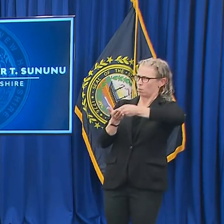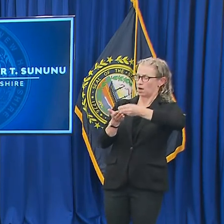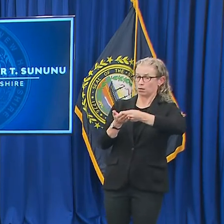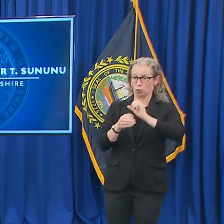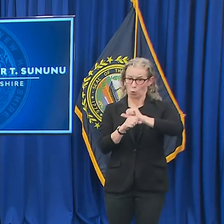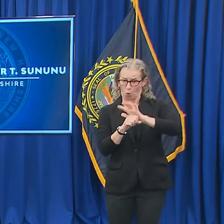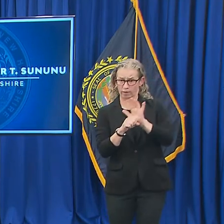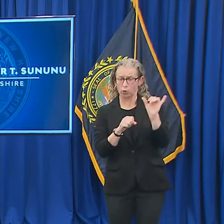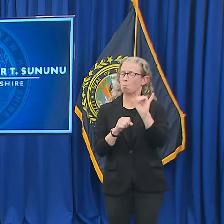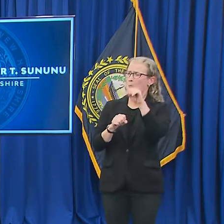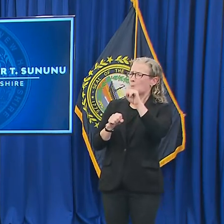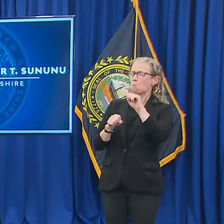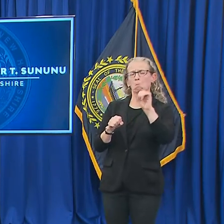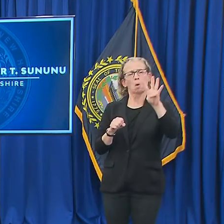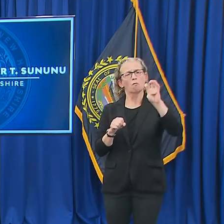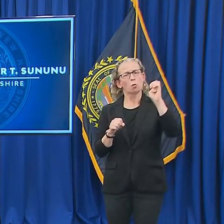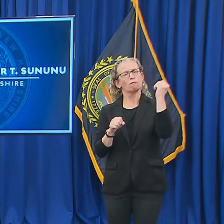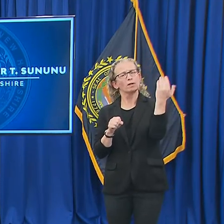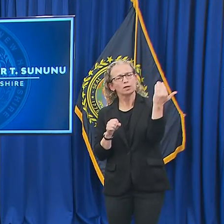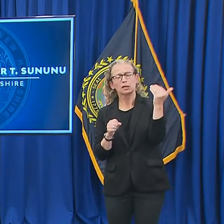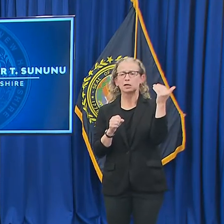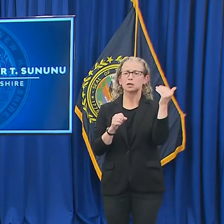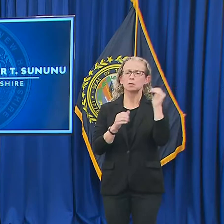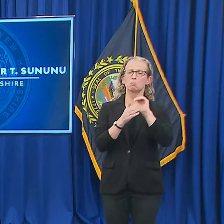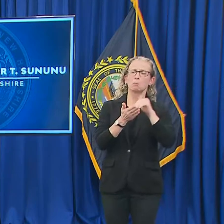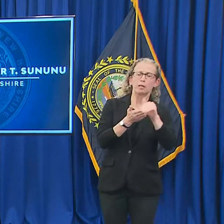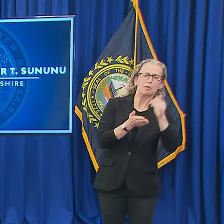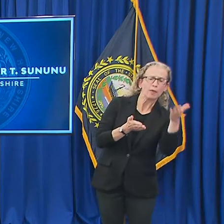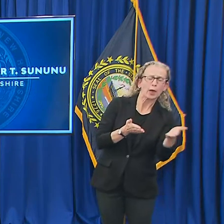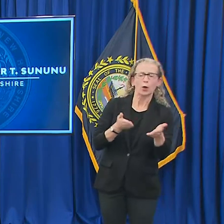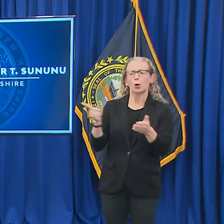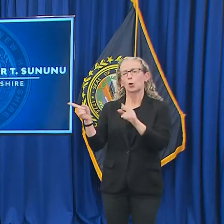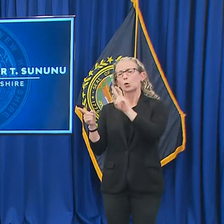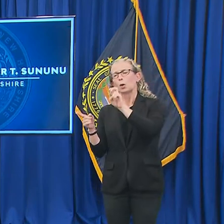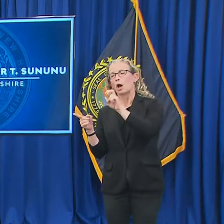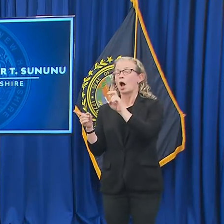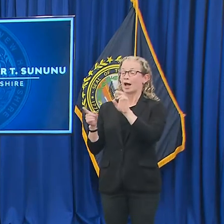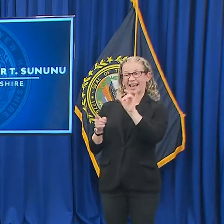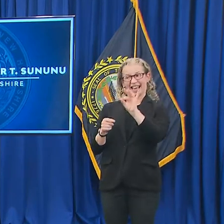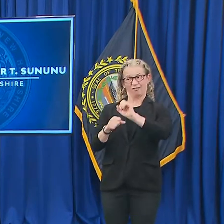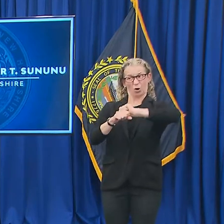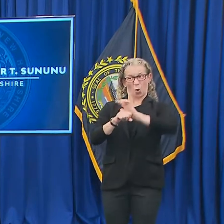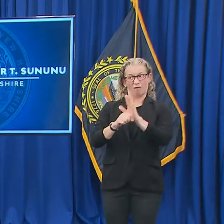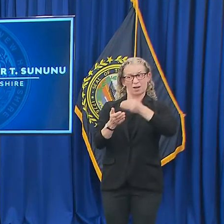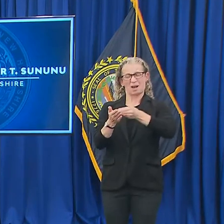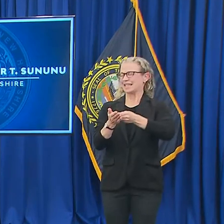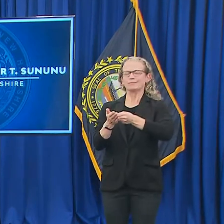I say Holbrook is very different than Manchester right. and vice versa. So they all have different needs. So we want to allow them that flexibility